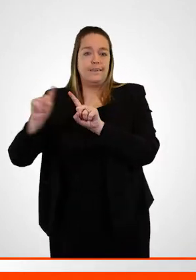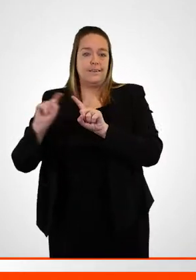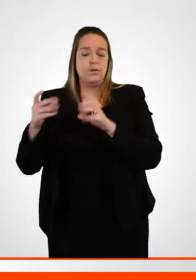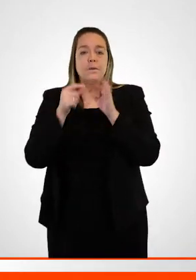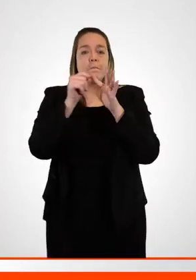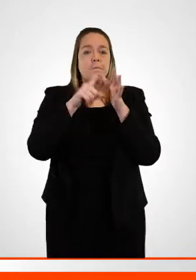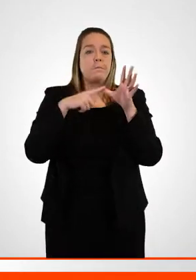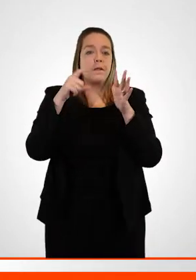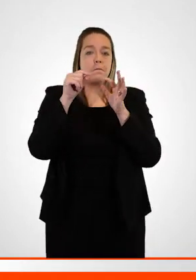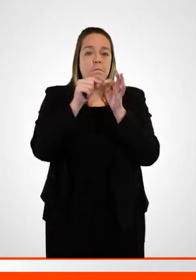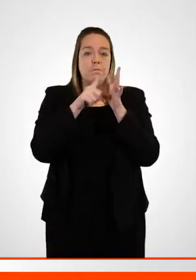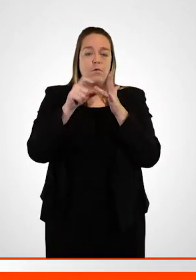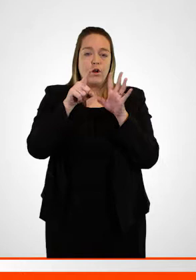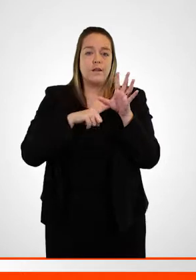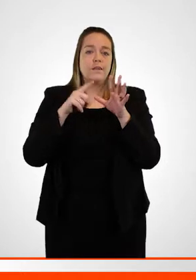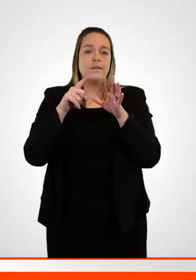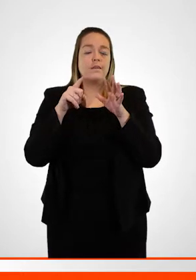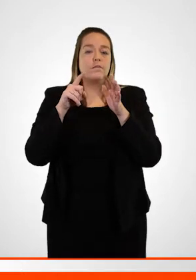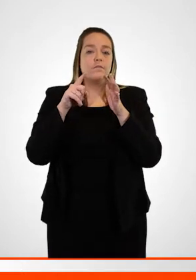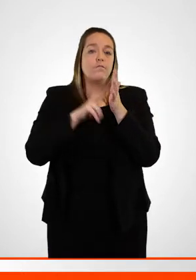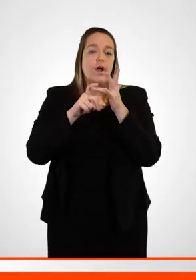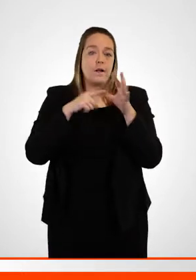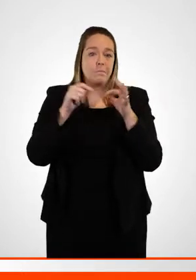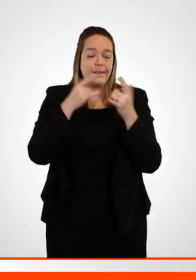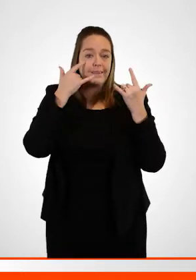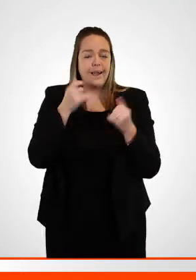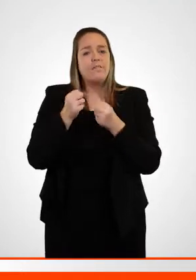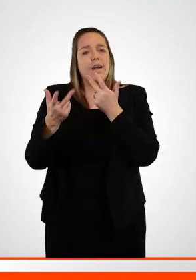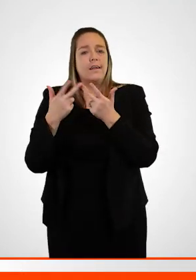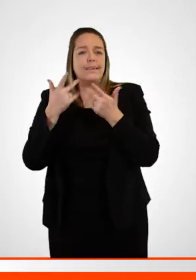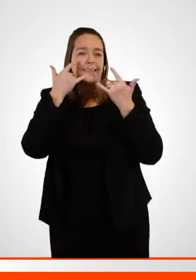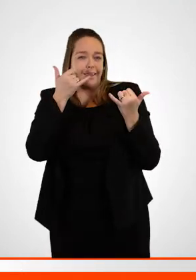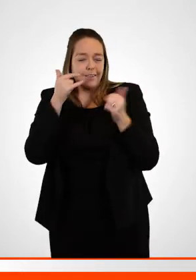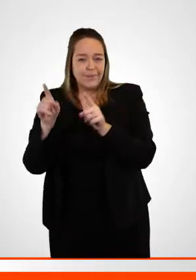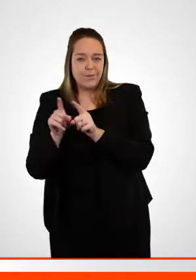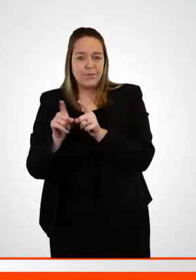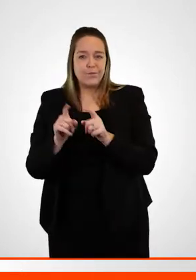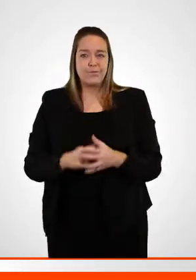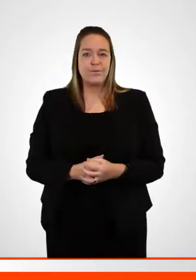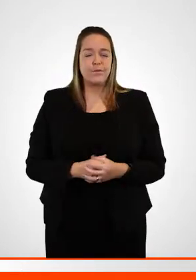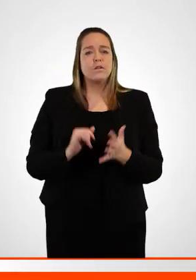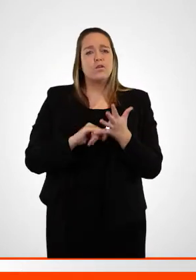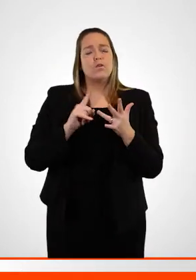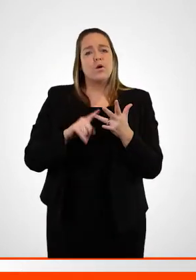with the Peabody Picture Vocabulary Test, for example, and some of the other test measures, so found that strong relationship. So we thought we'd go in and take a look at that